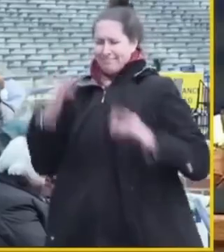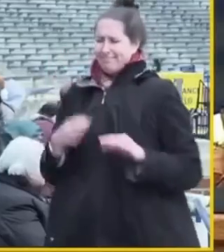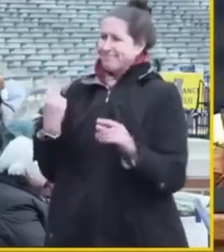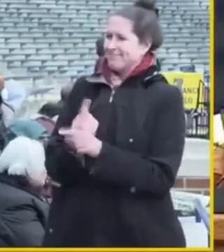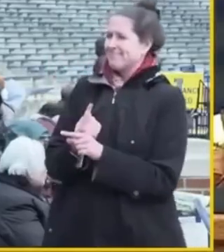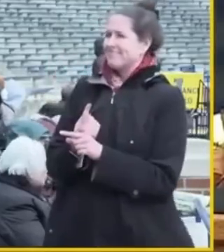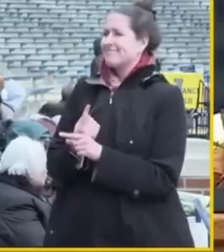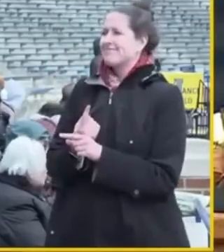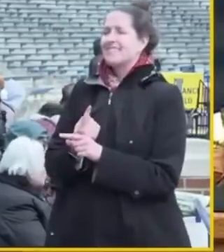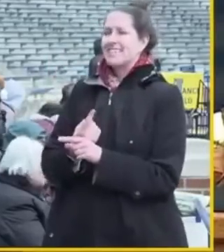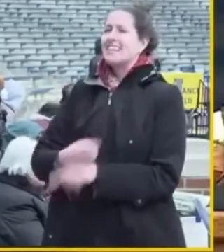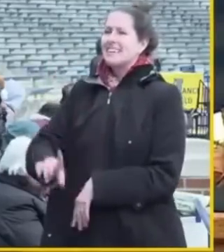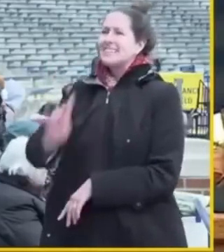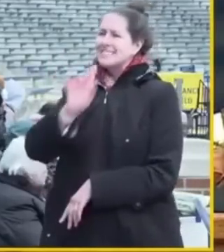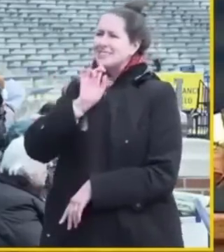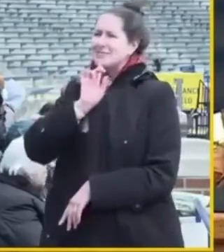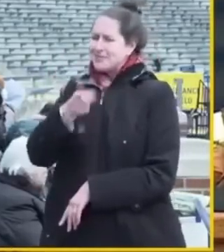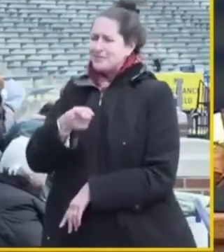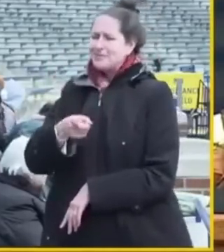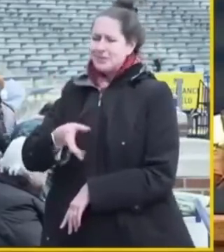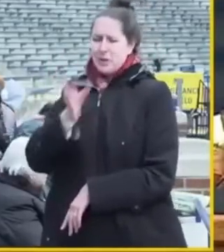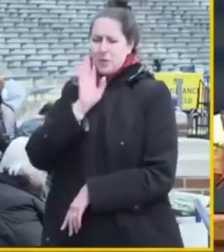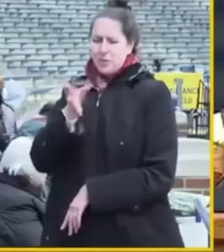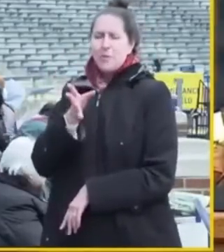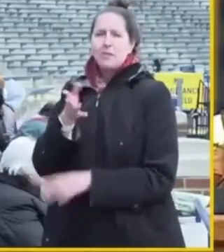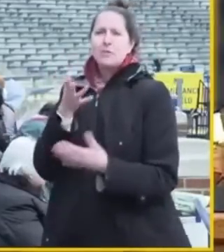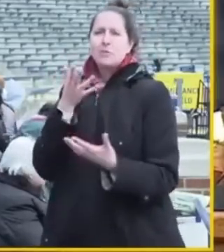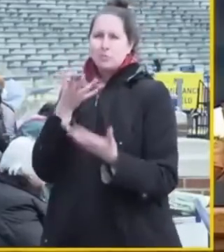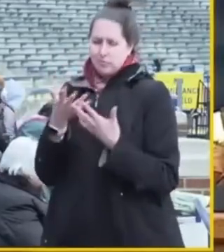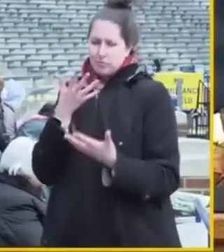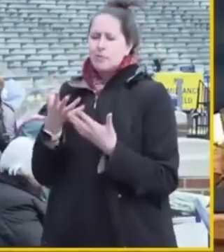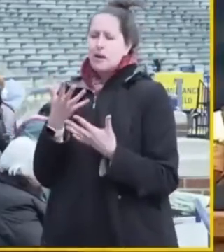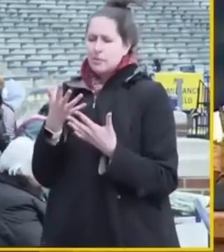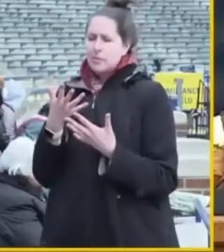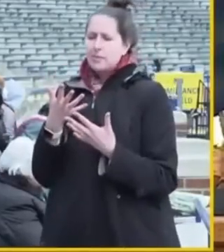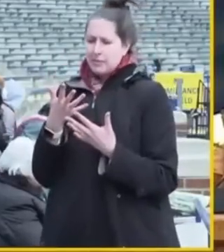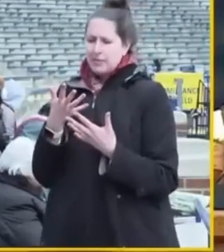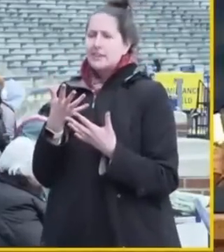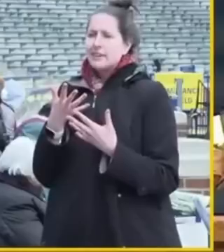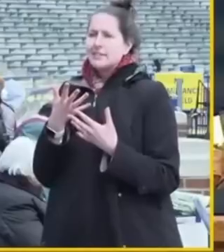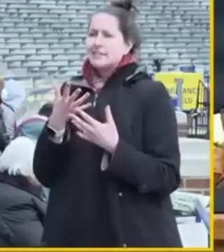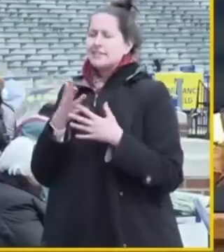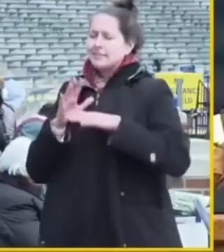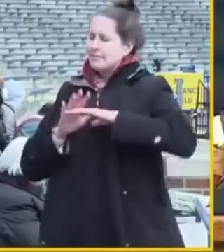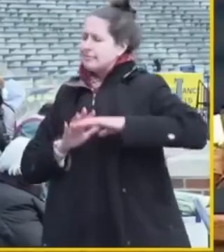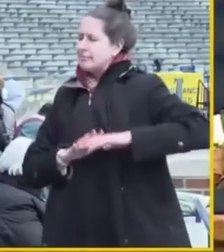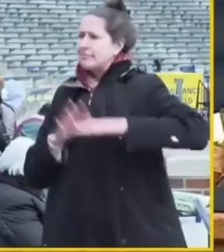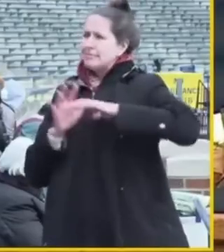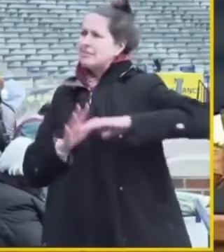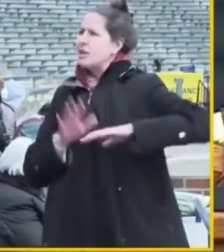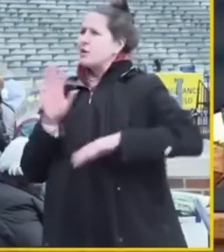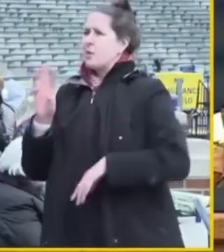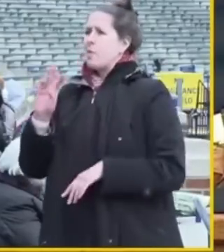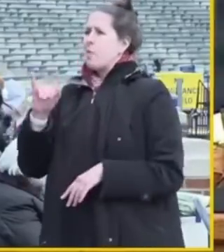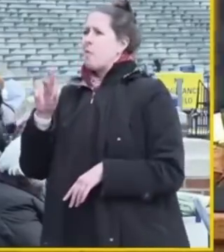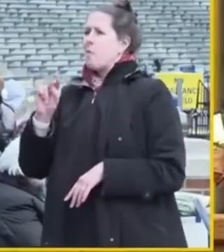And for sure, you will probably fight your wildness. It will probably scare you,